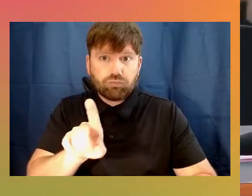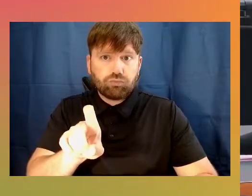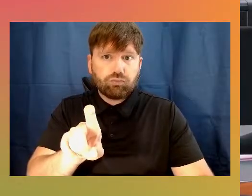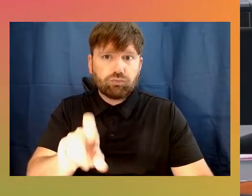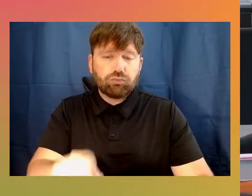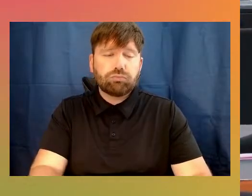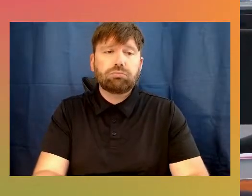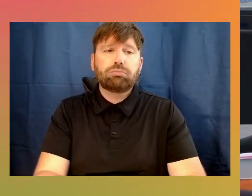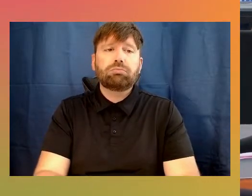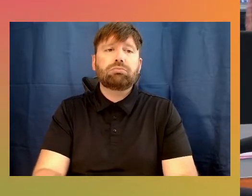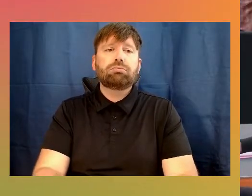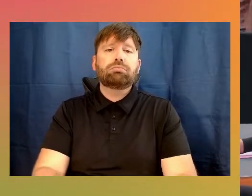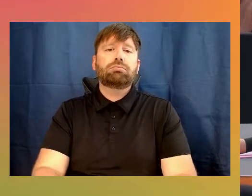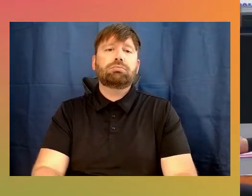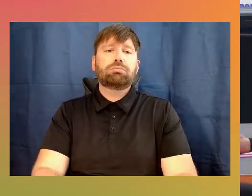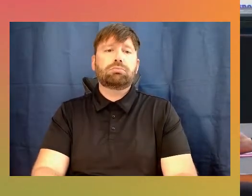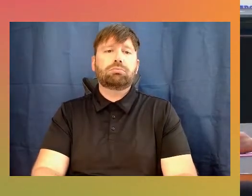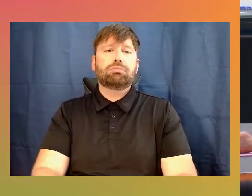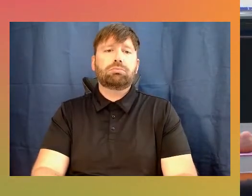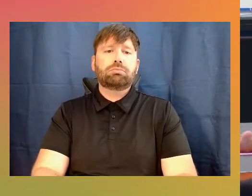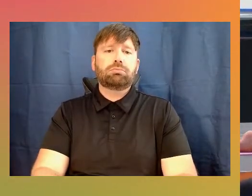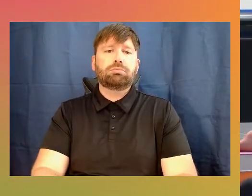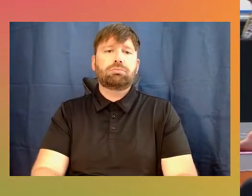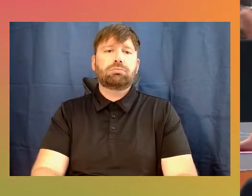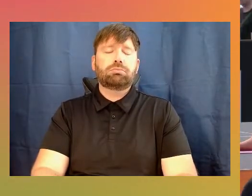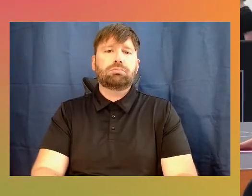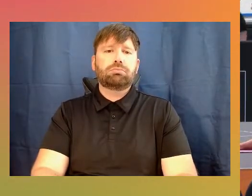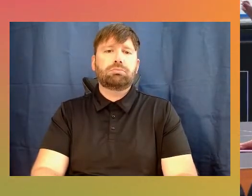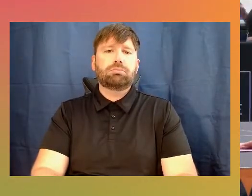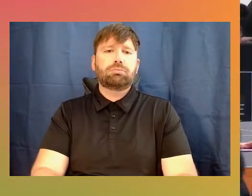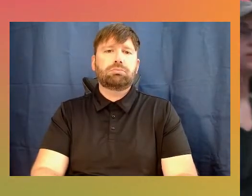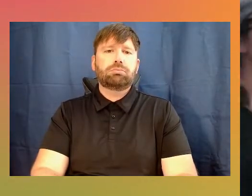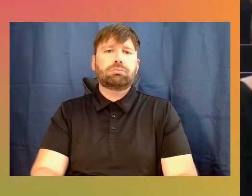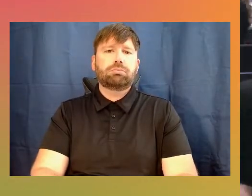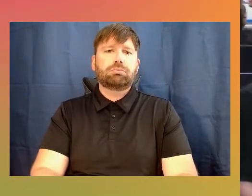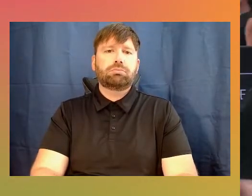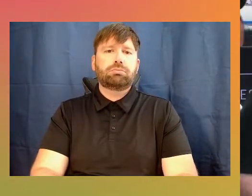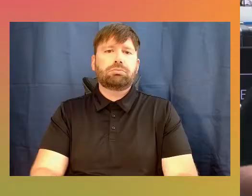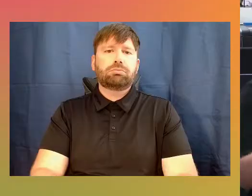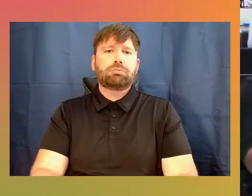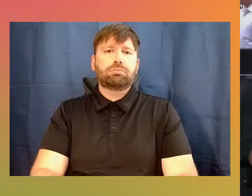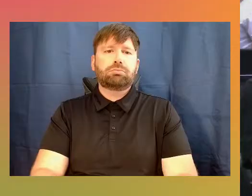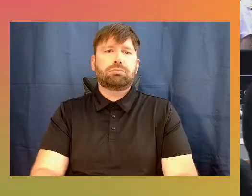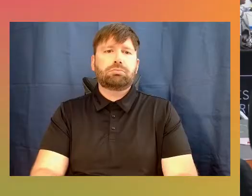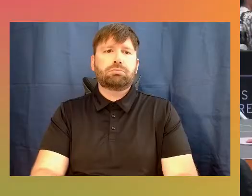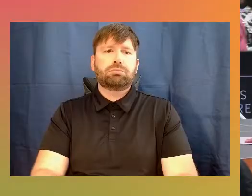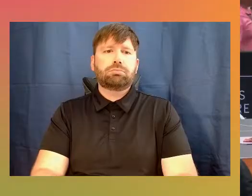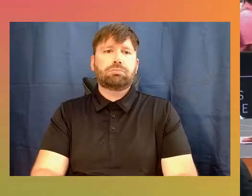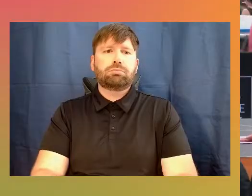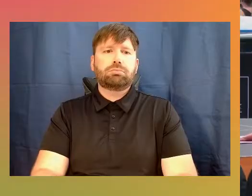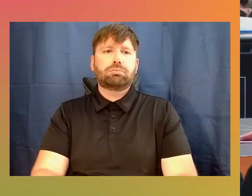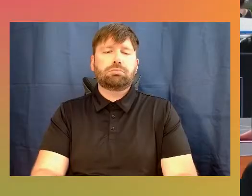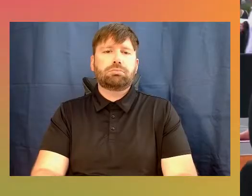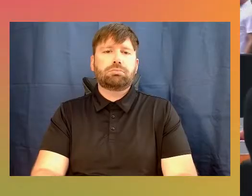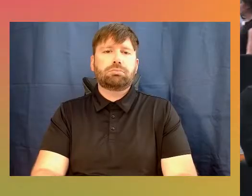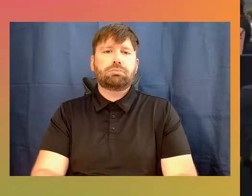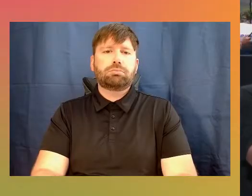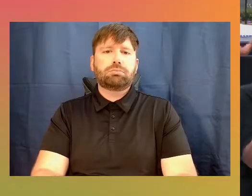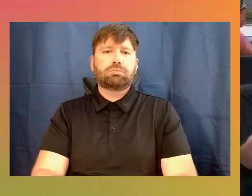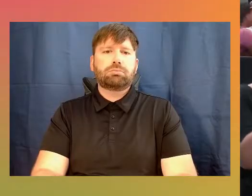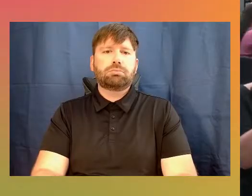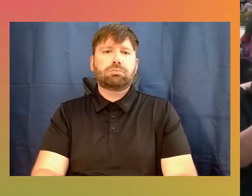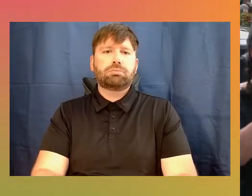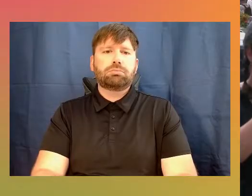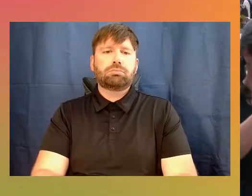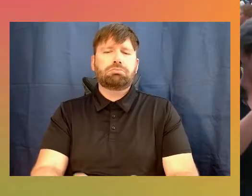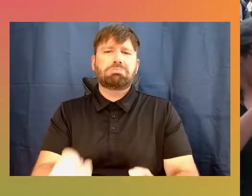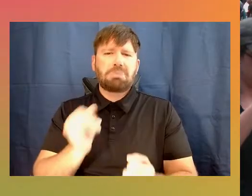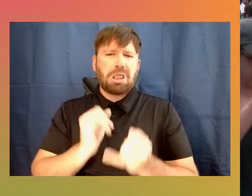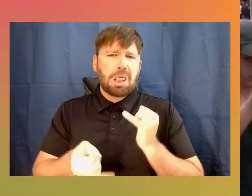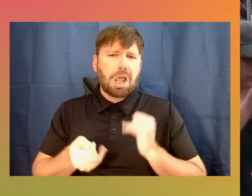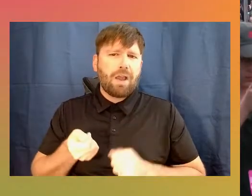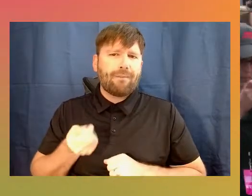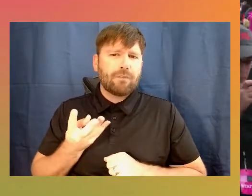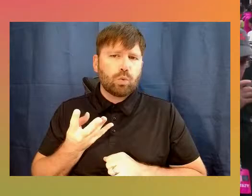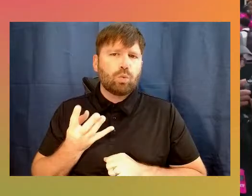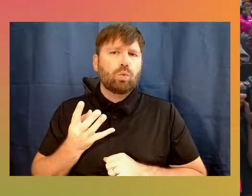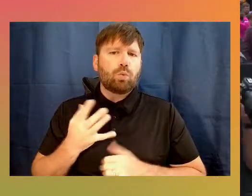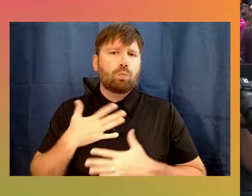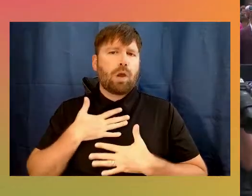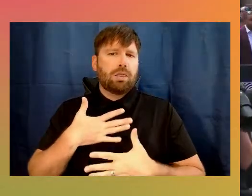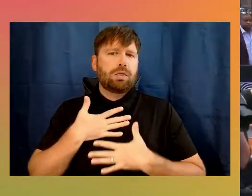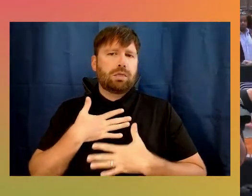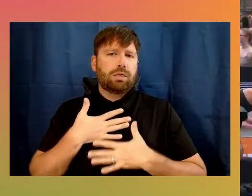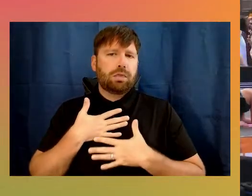SO CAN YOU ANCHOR INTO THAT FOR